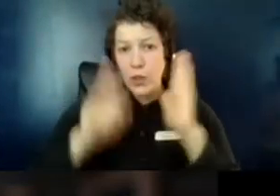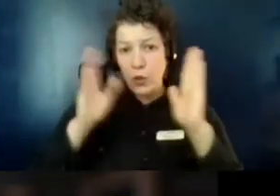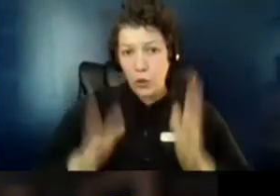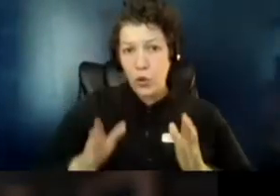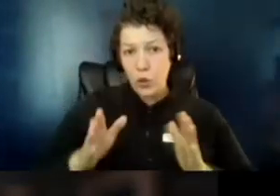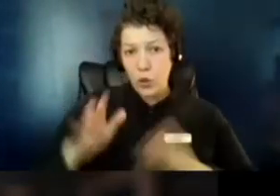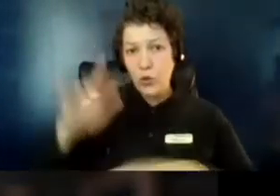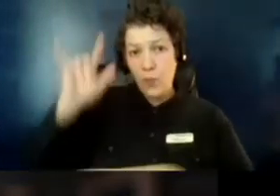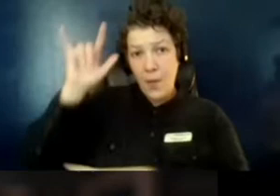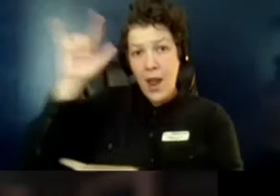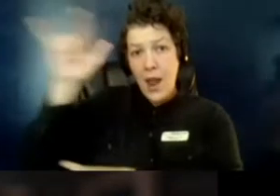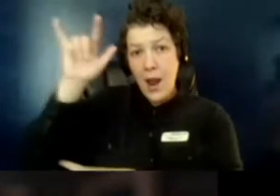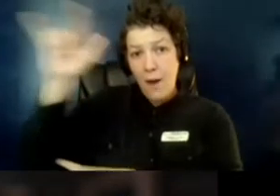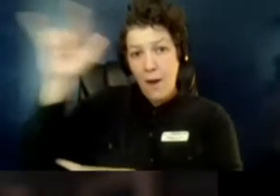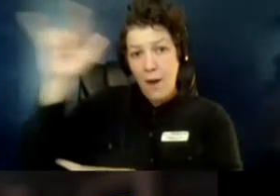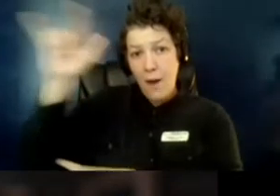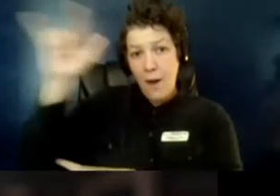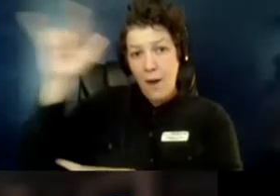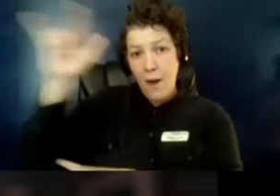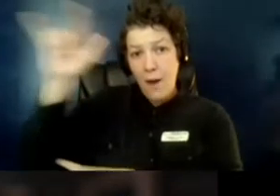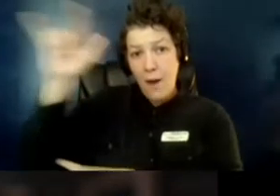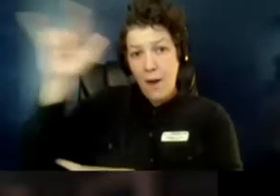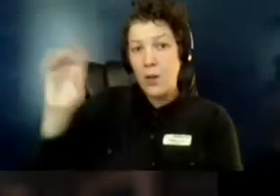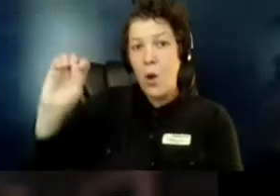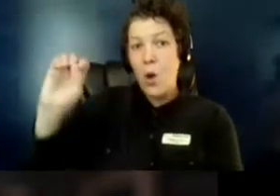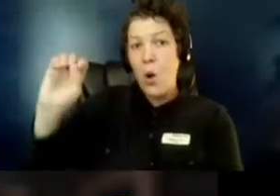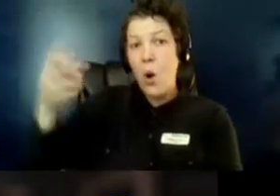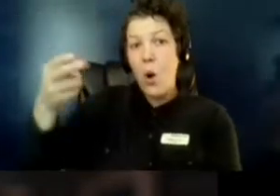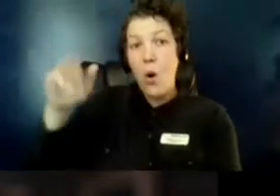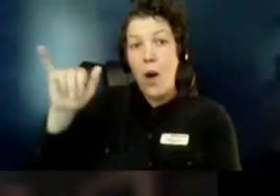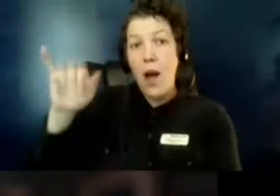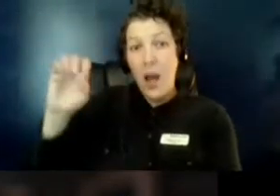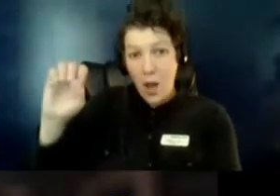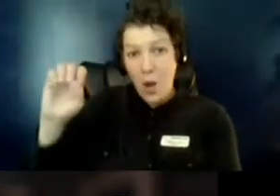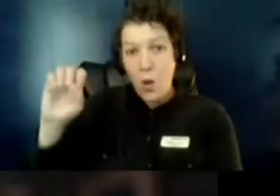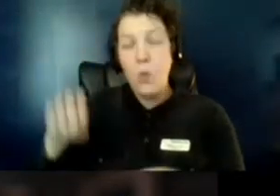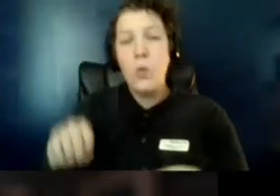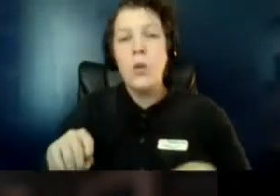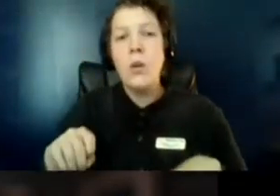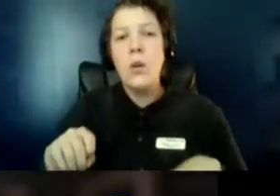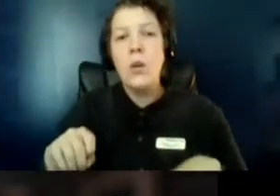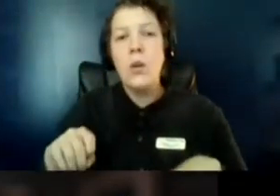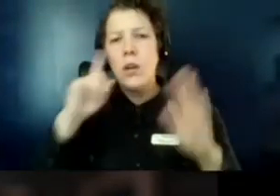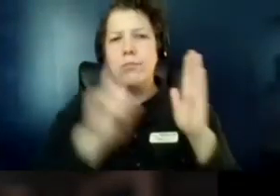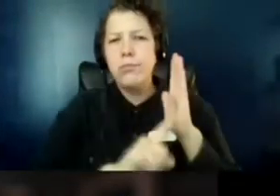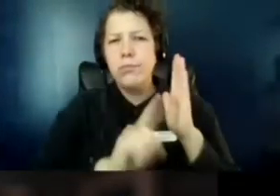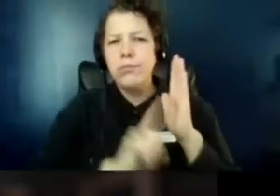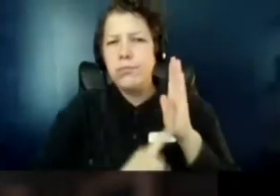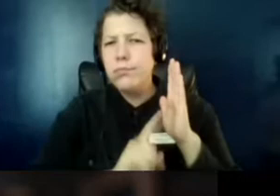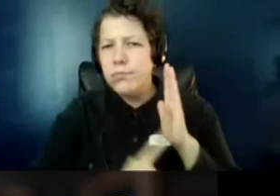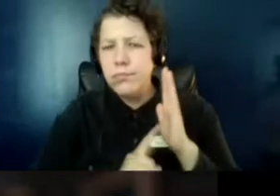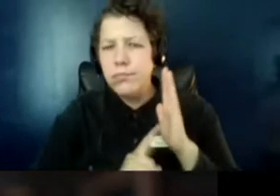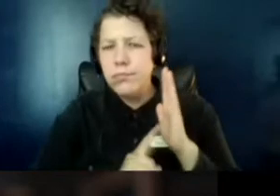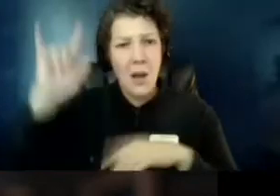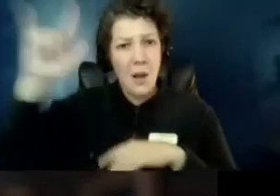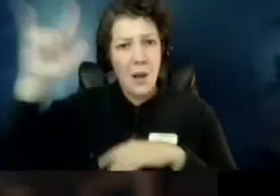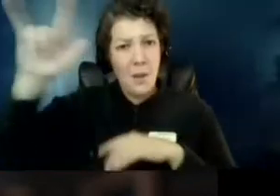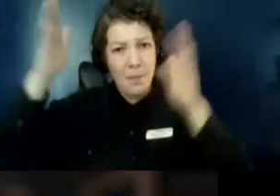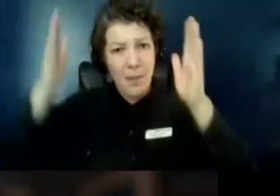that the pilot had grown since the 1920s. They wanted to calculate a new average.